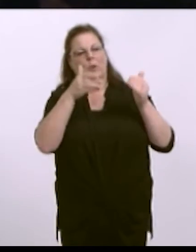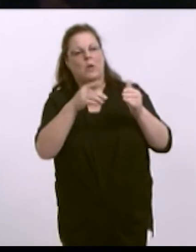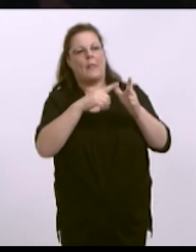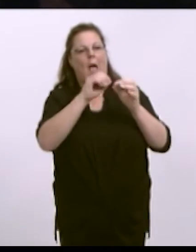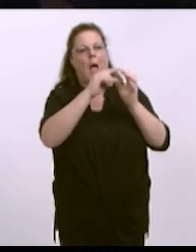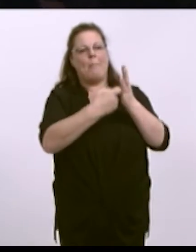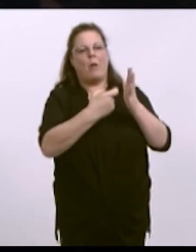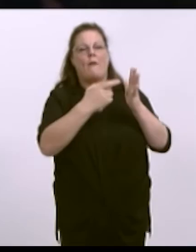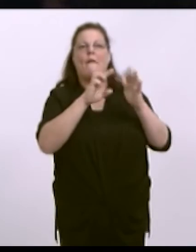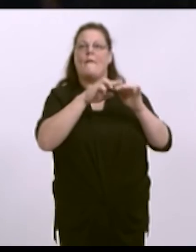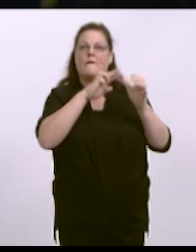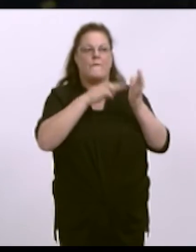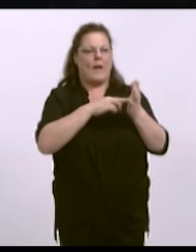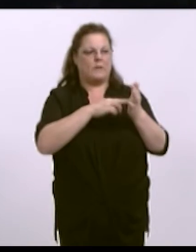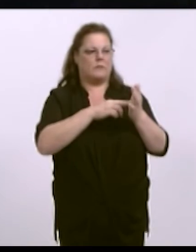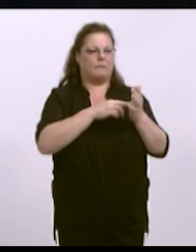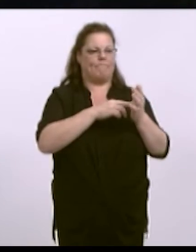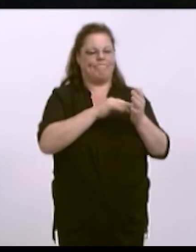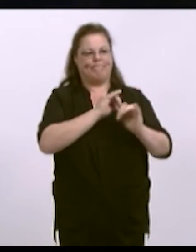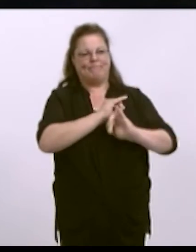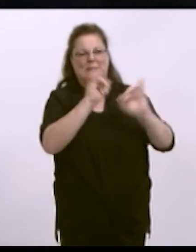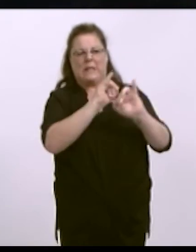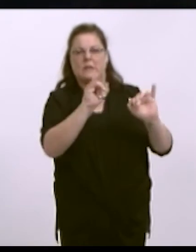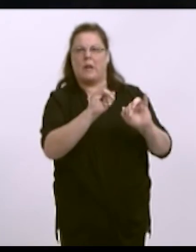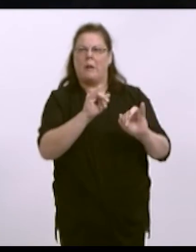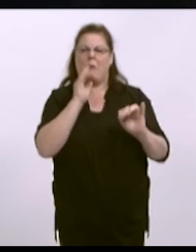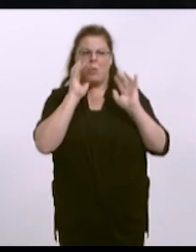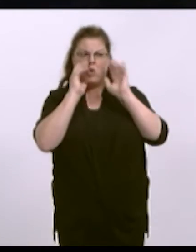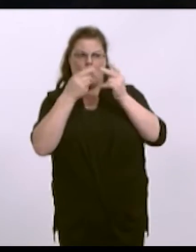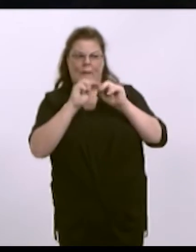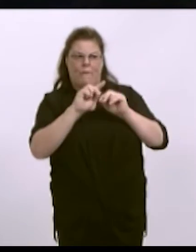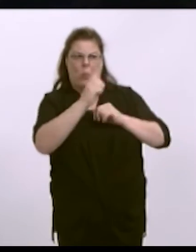centre did close one day a week because, of course, they have vital services to be providing.